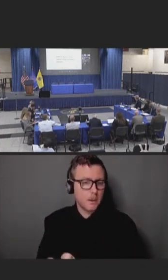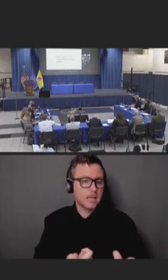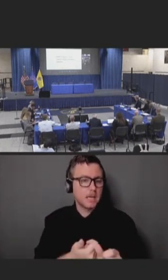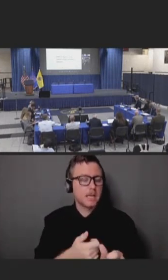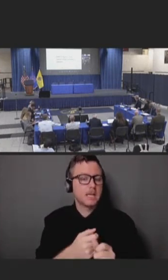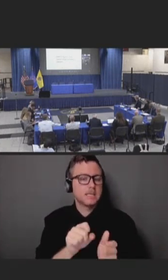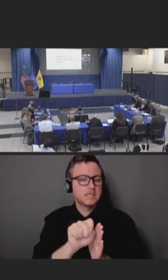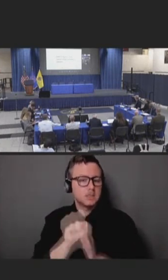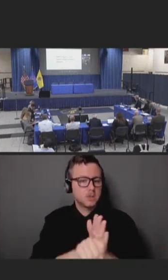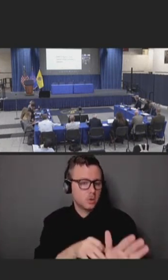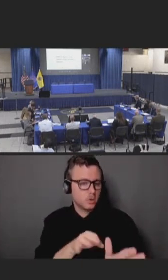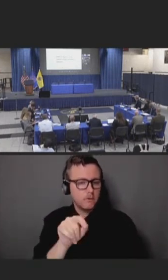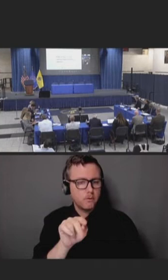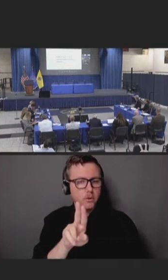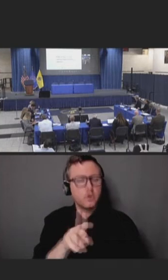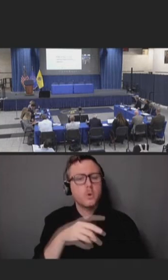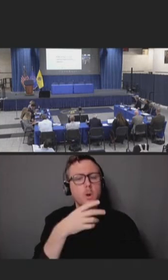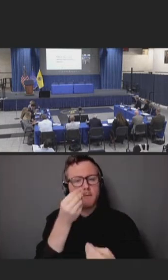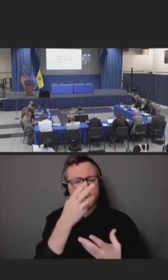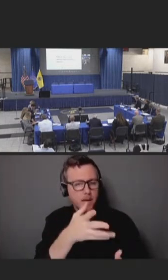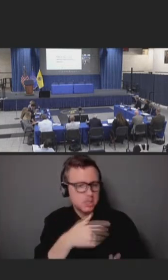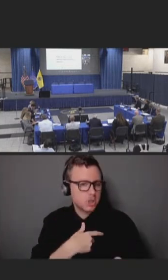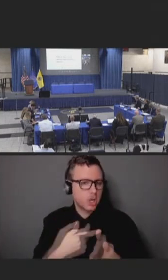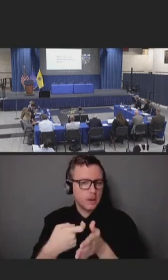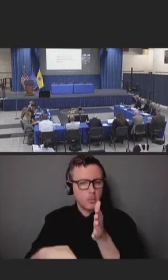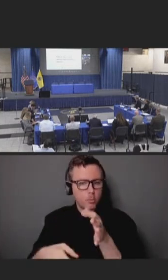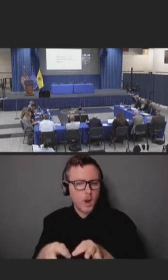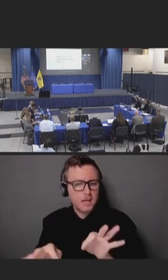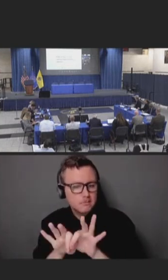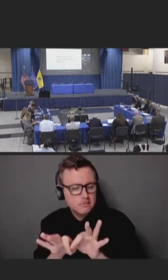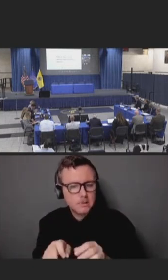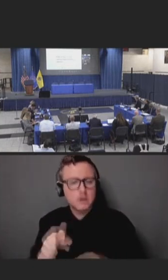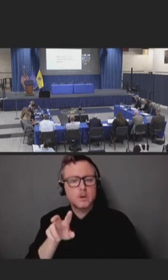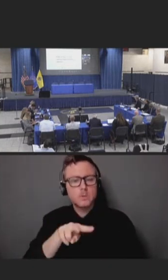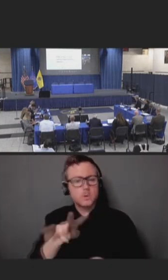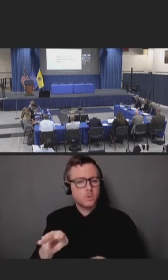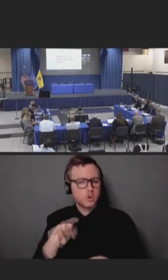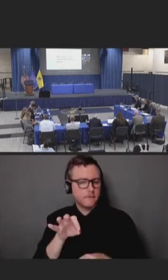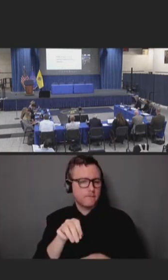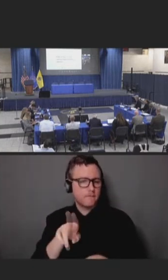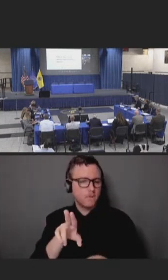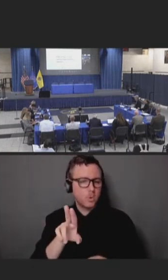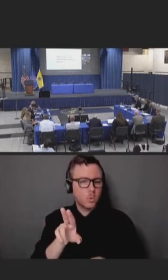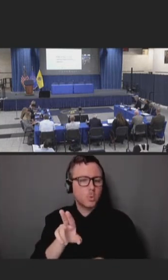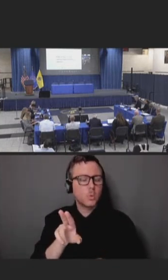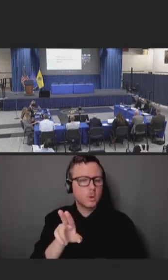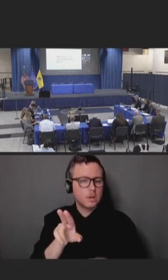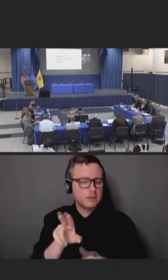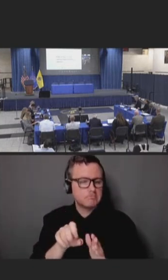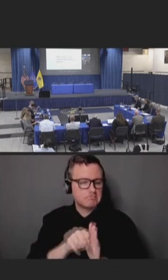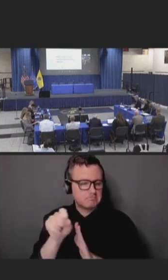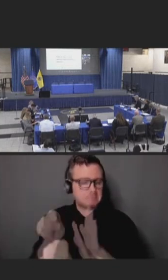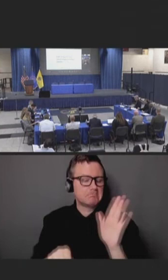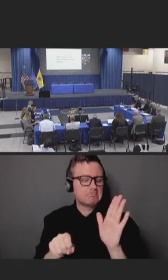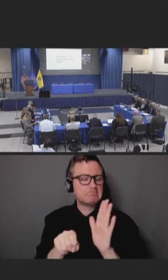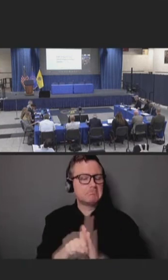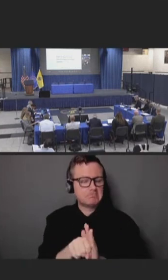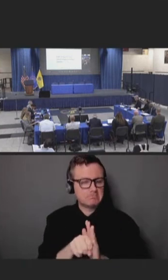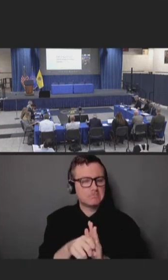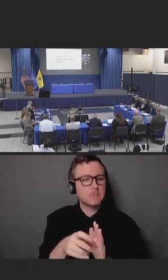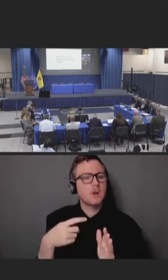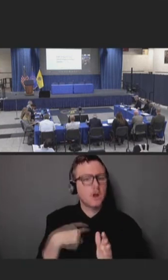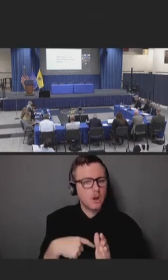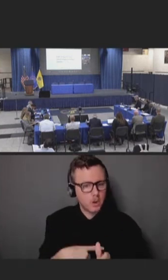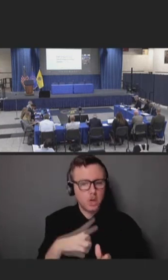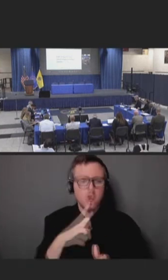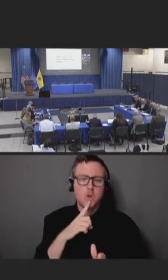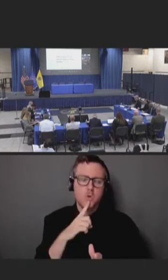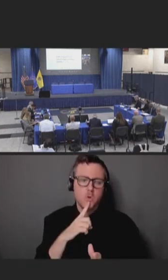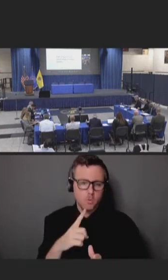vaccine information and pricing for the 2022 flu season. And we continue to amplify CDC